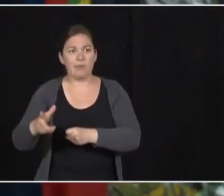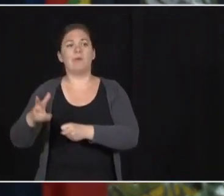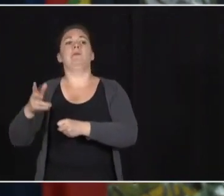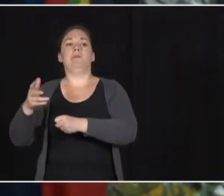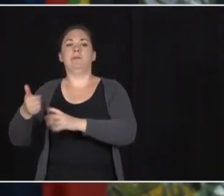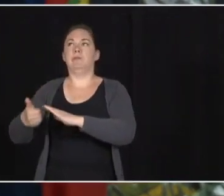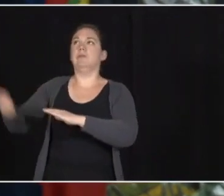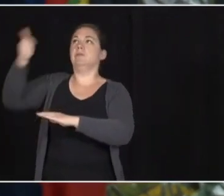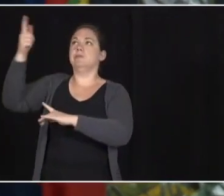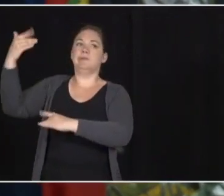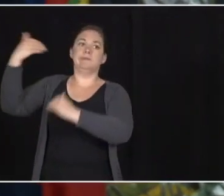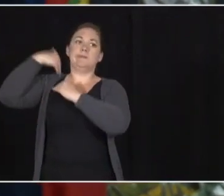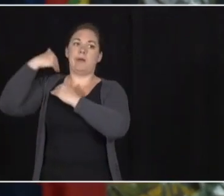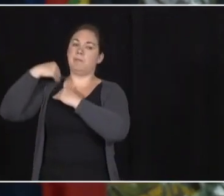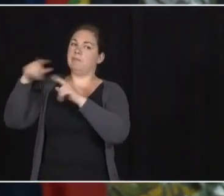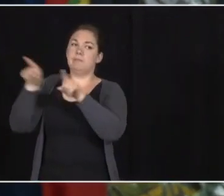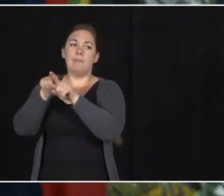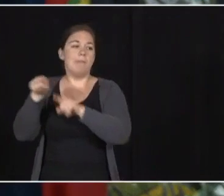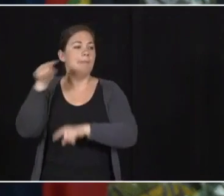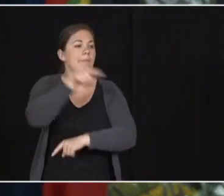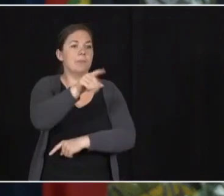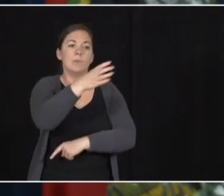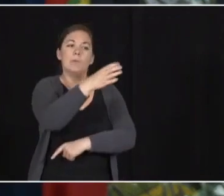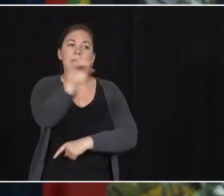accountable. In the more broader question,